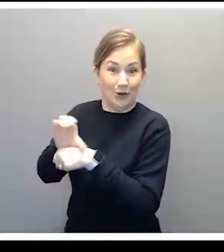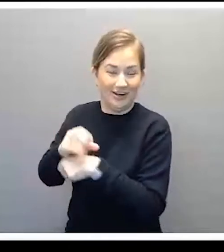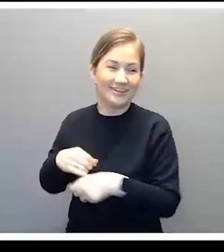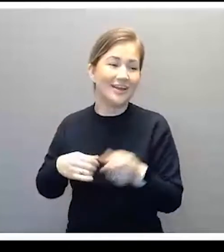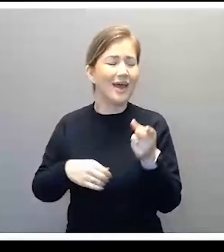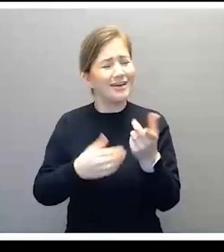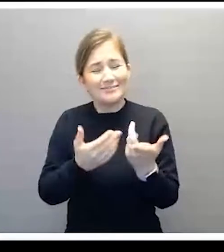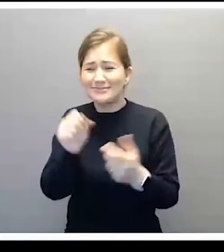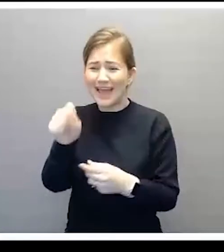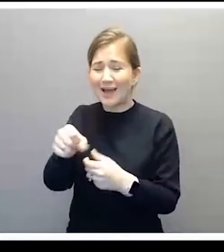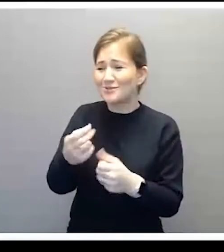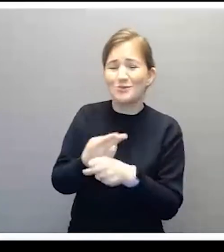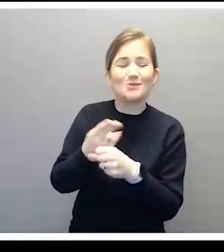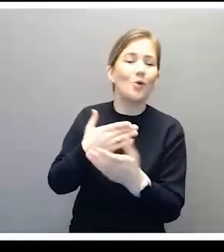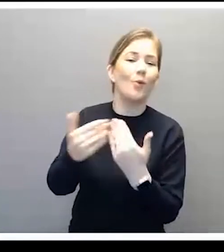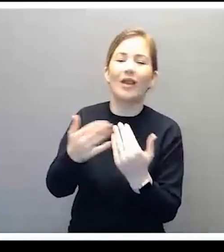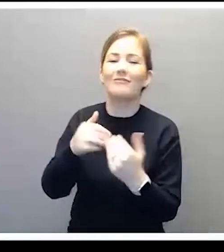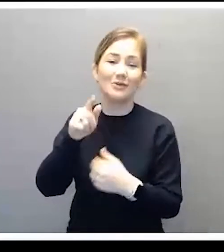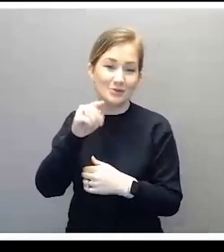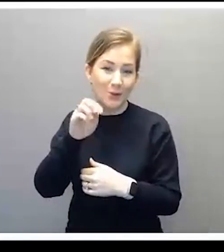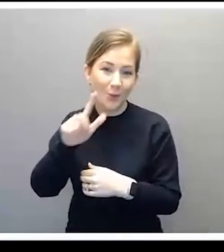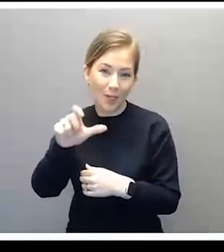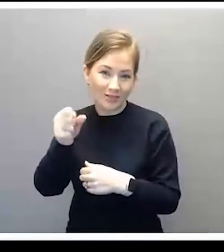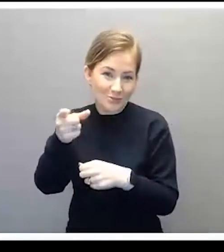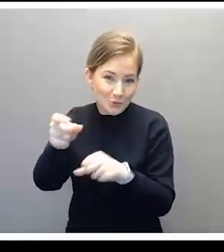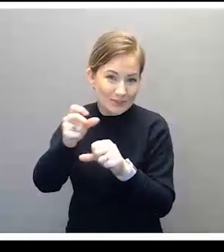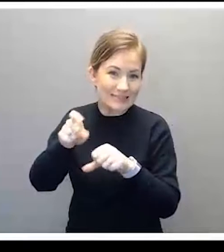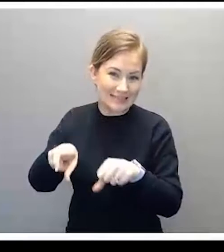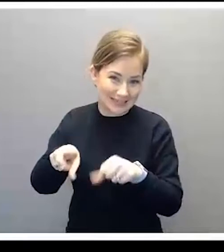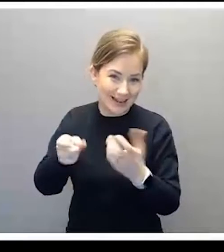Yeah. You use the tools that you need, right? End of the day, that's what customers do, right?